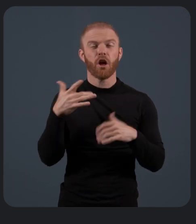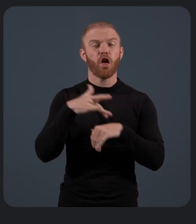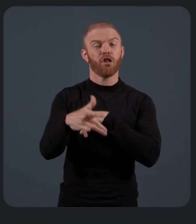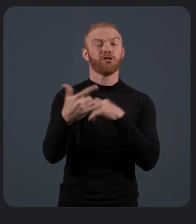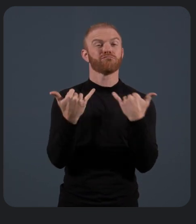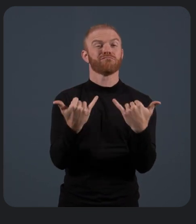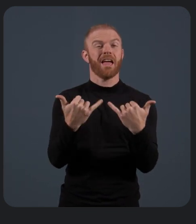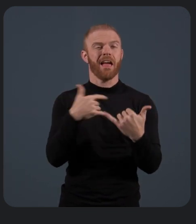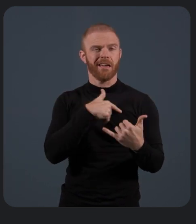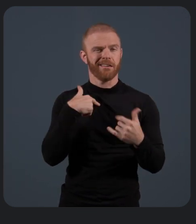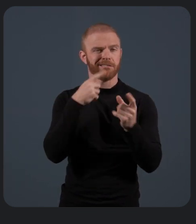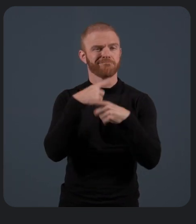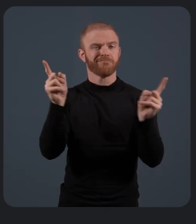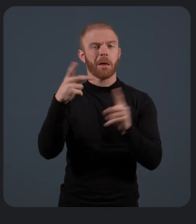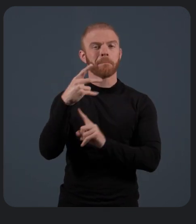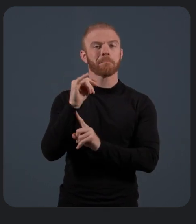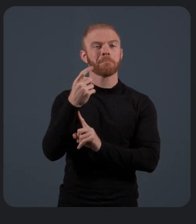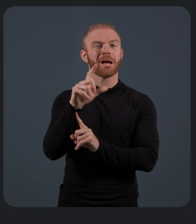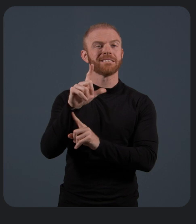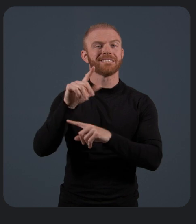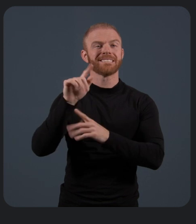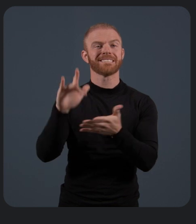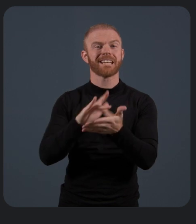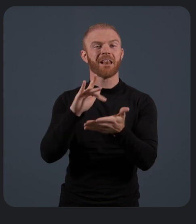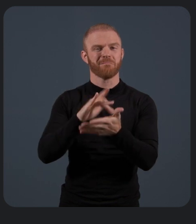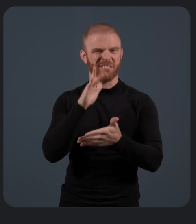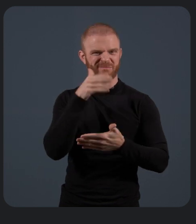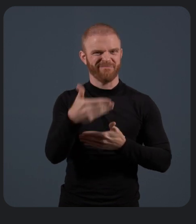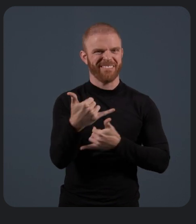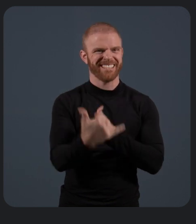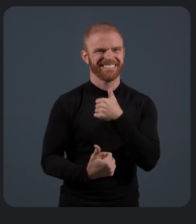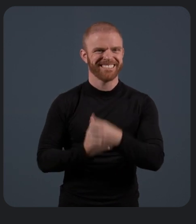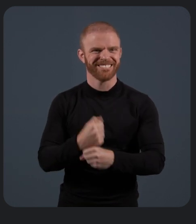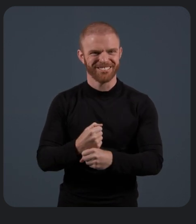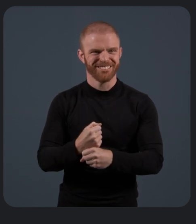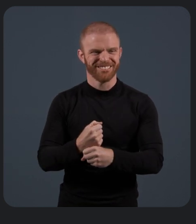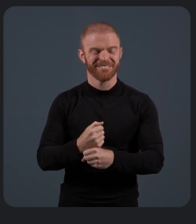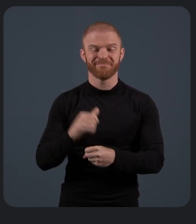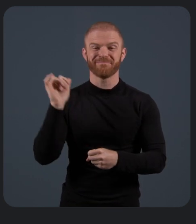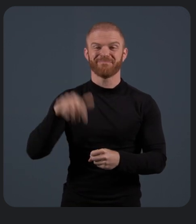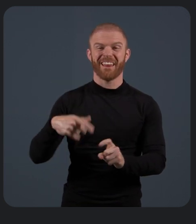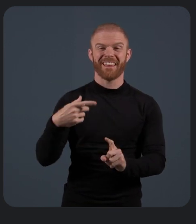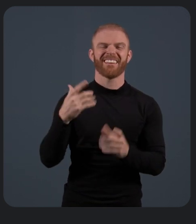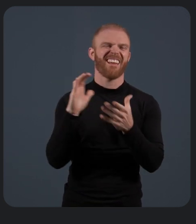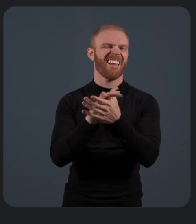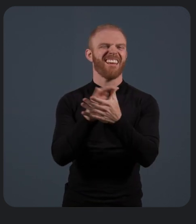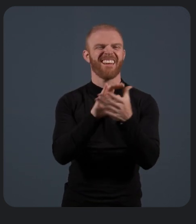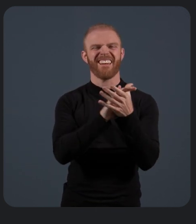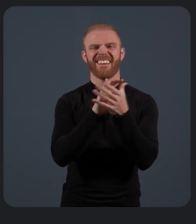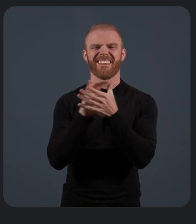we announced the Pixel tablet, coming next year. [ONE WOMAN YELLS] Yeah, come on.